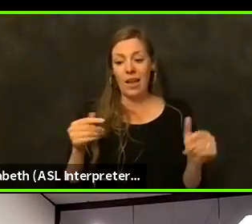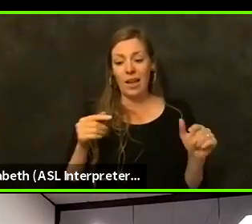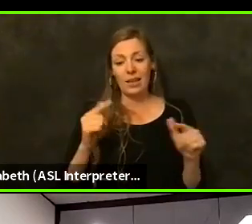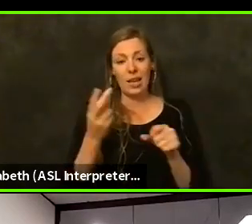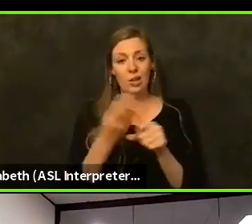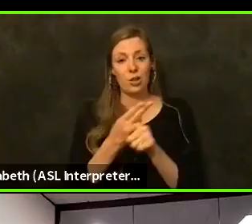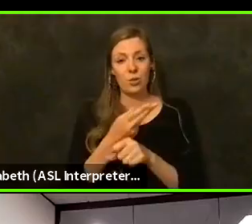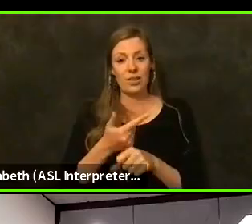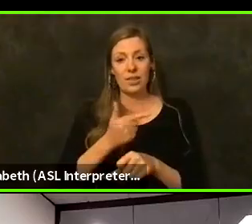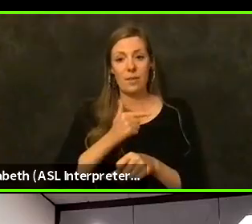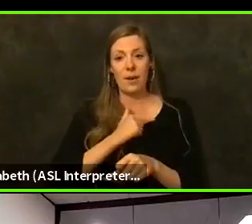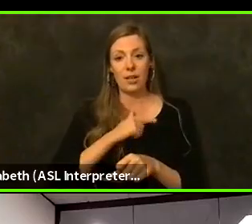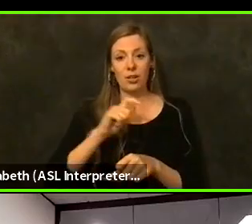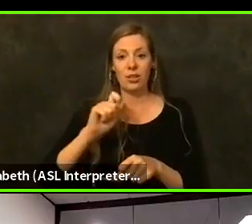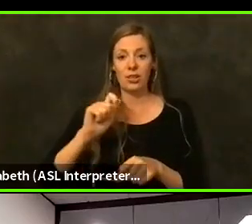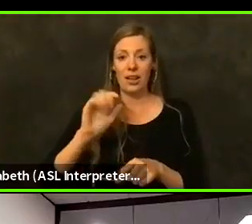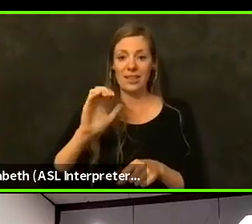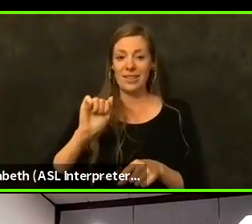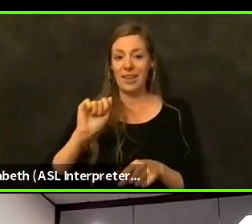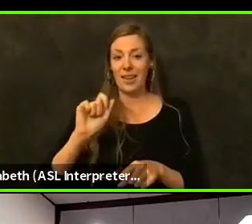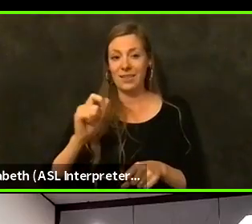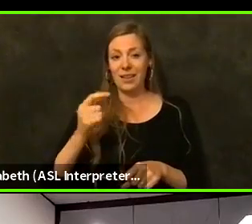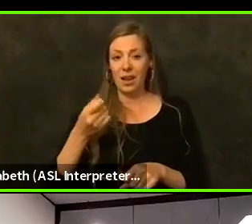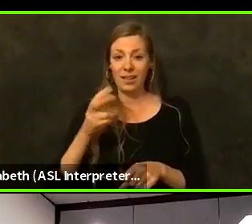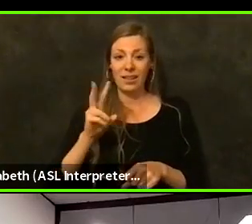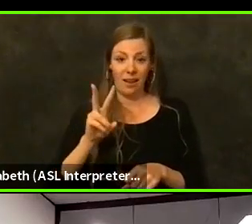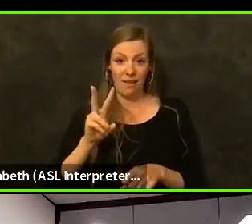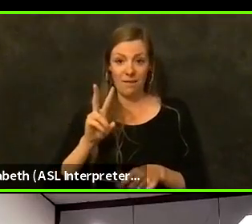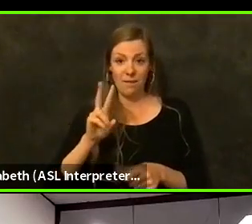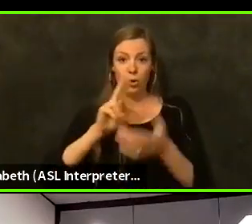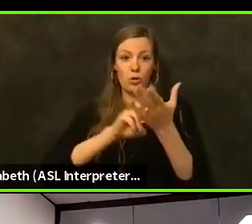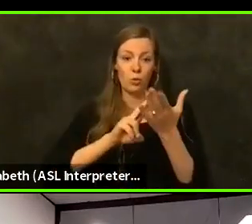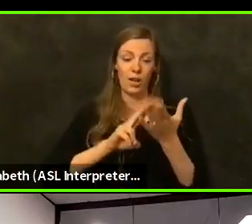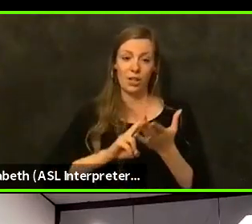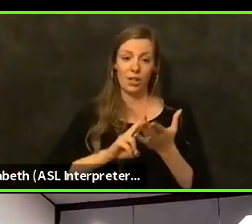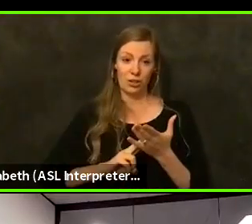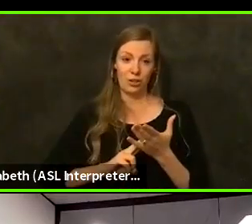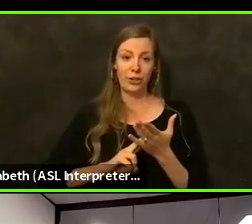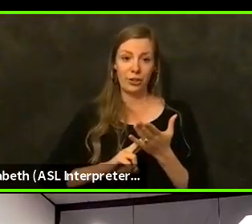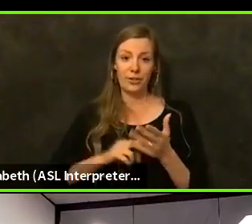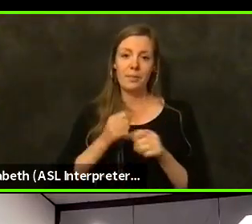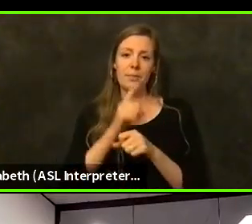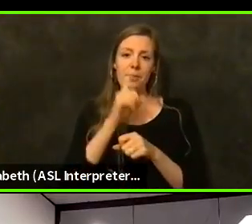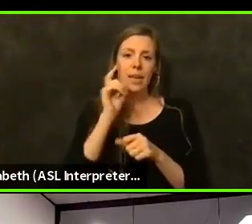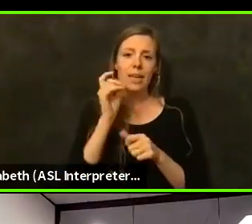see a dot gov site to register and because we will be transitioning over to that.